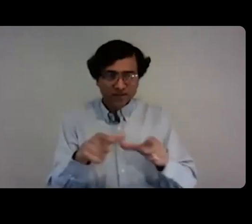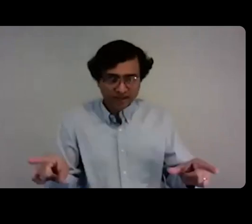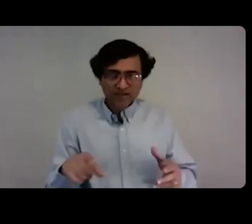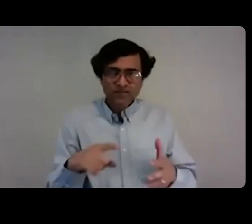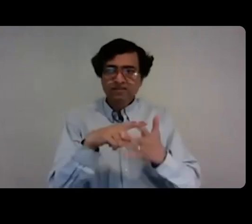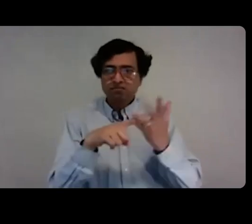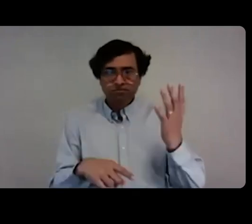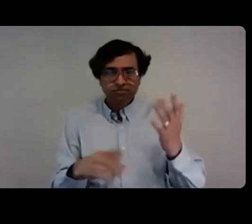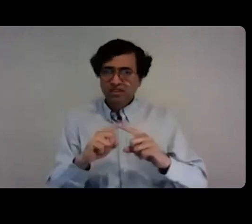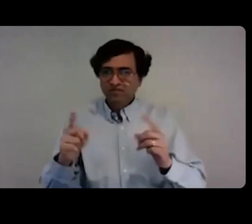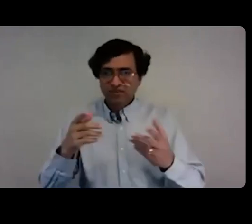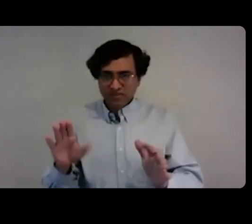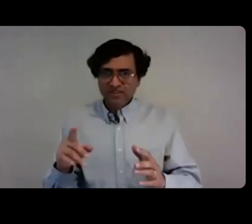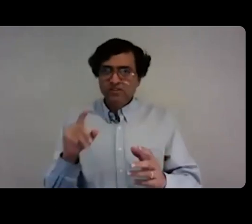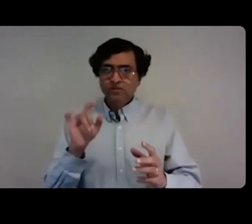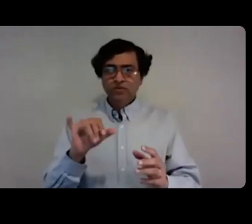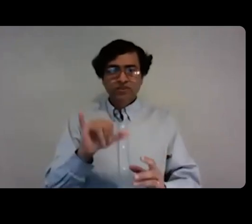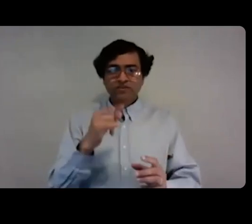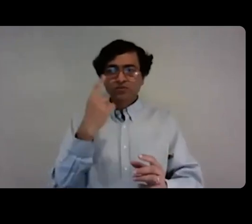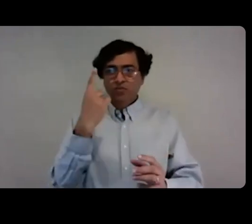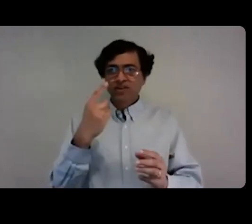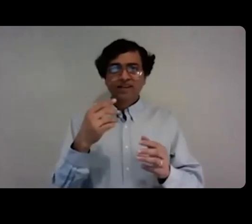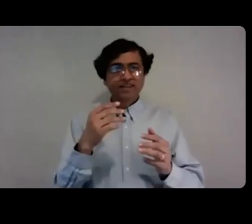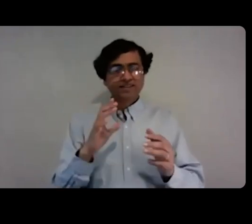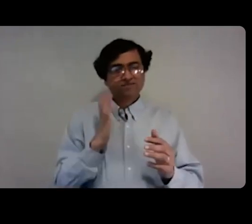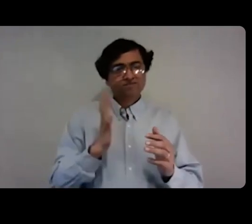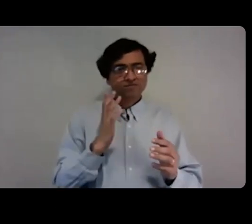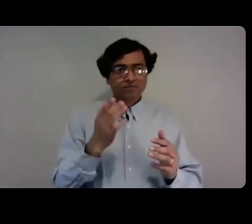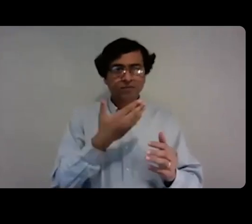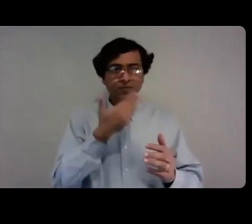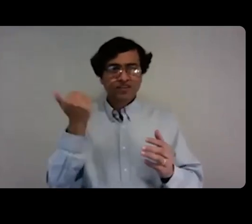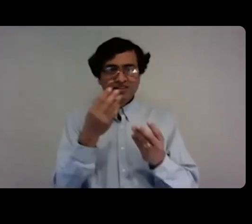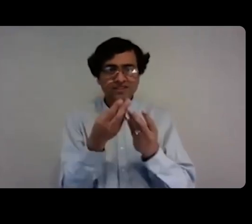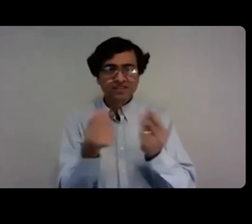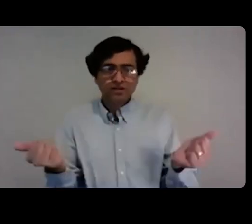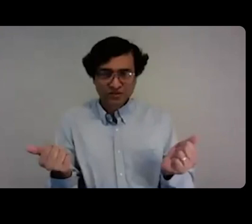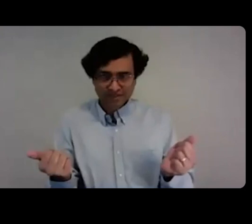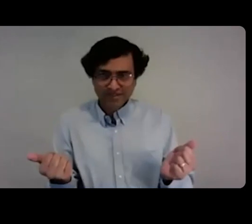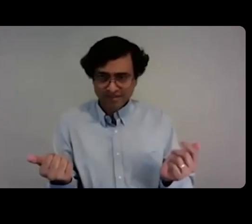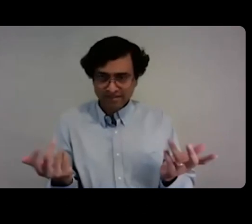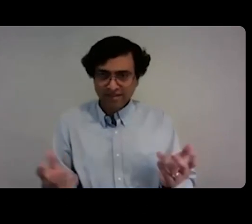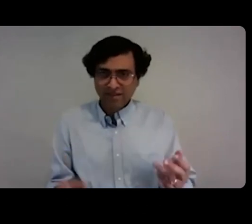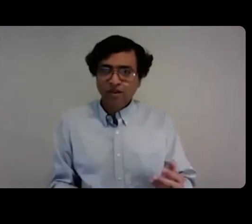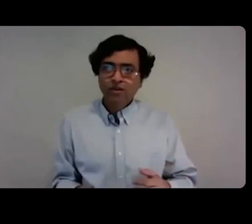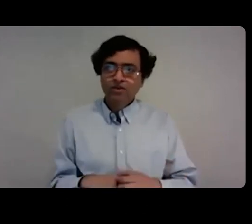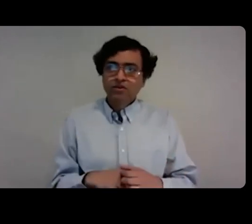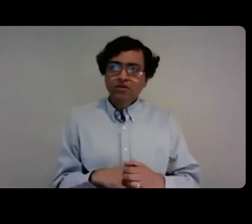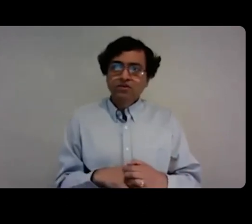or in a quiet room or something has been presented in a foreign language, captioning can help and all those settings so it's a great